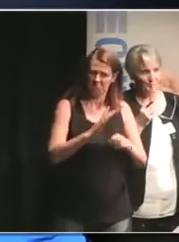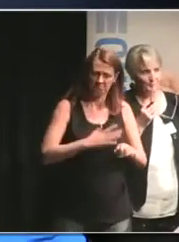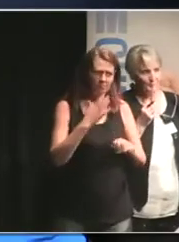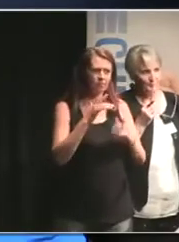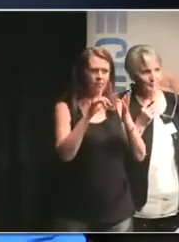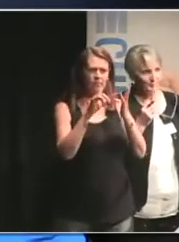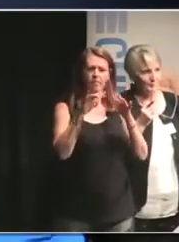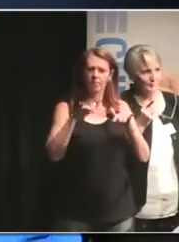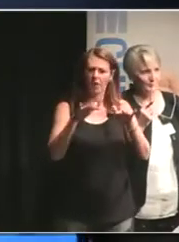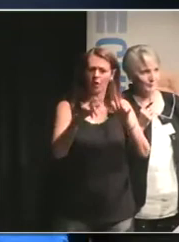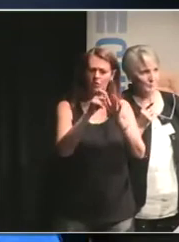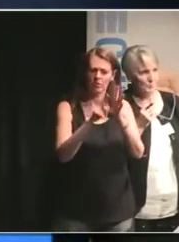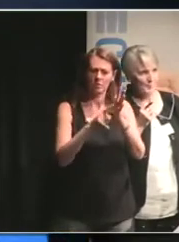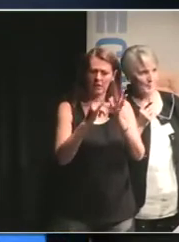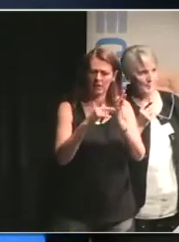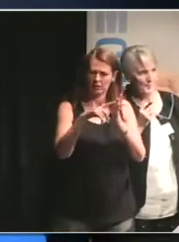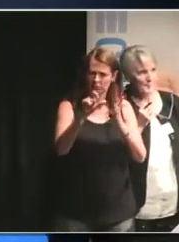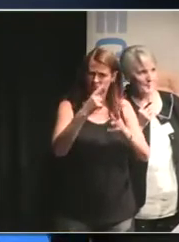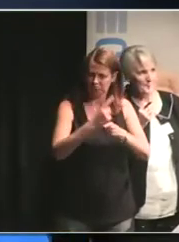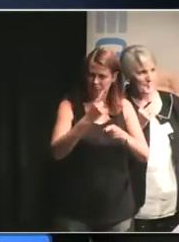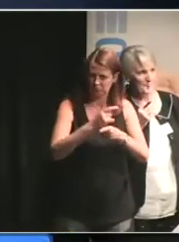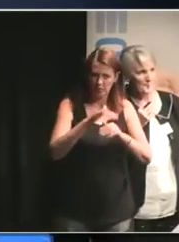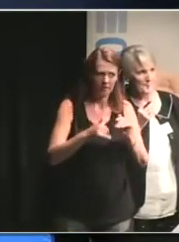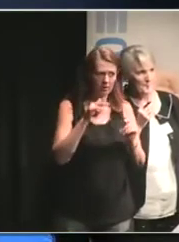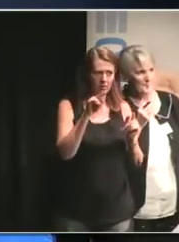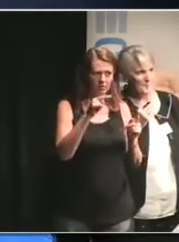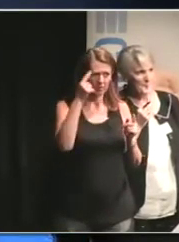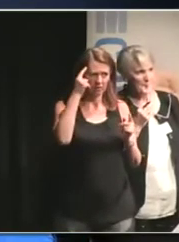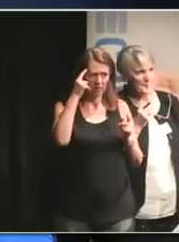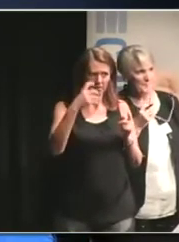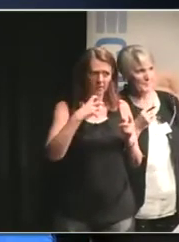got any thoughts to share with us firstly on the creation of all biodegradable plastics,